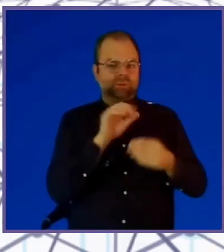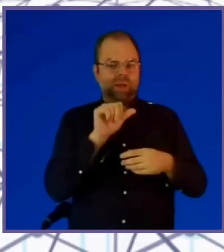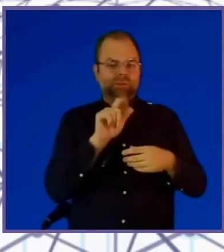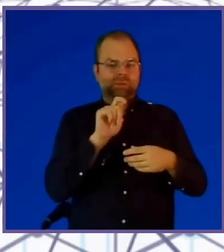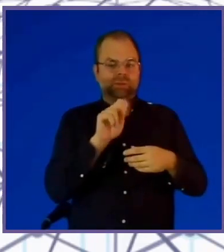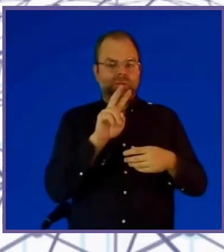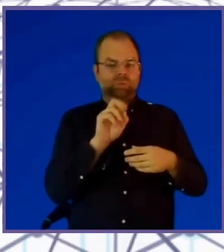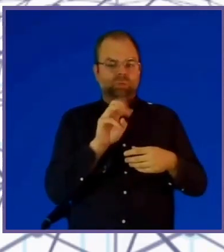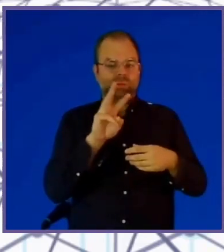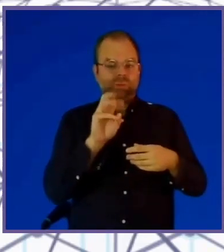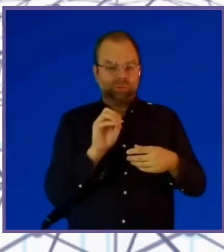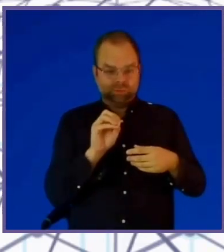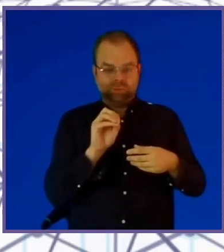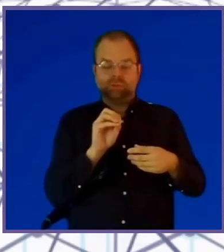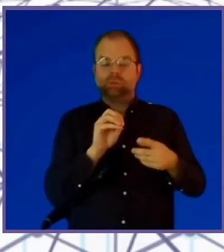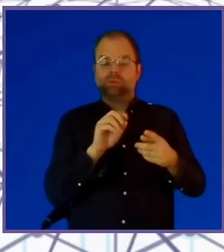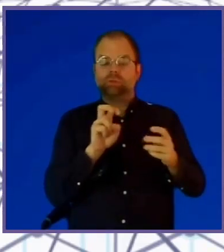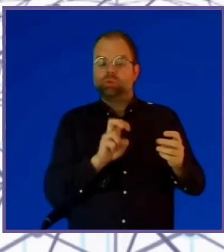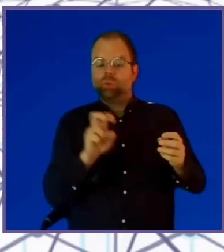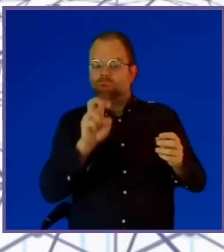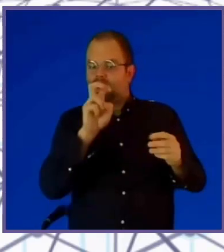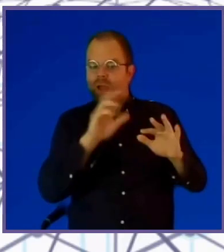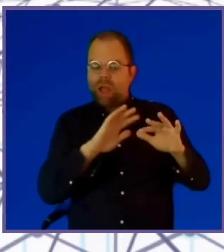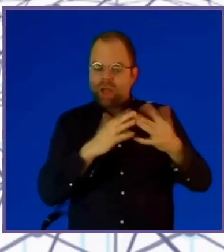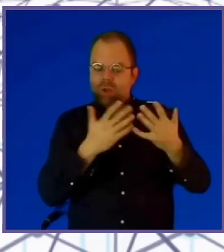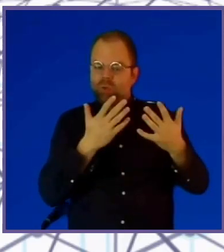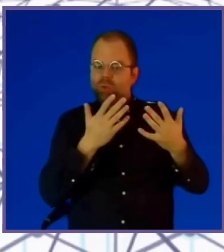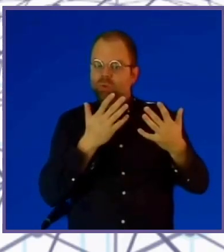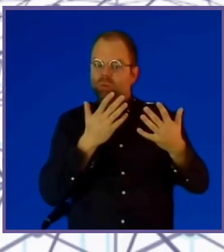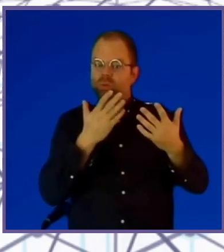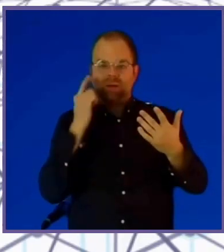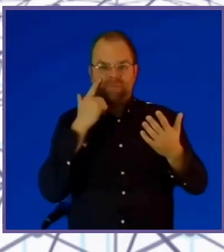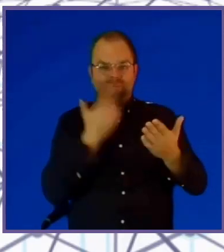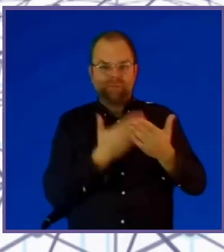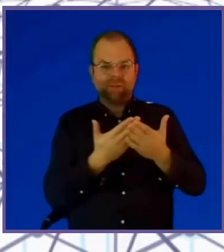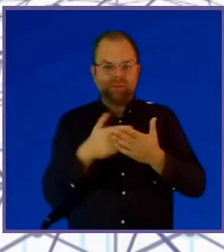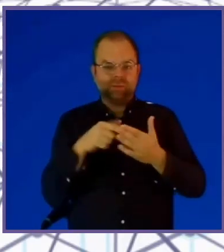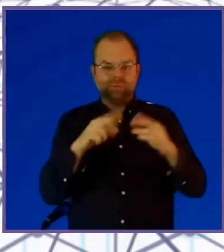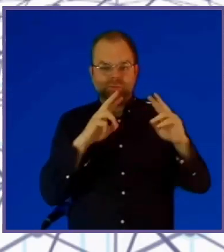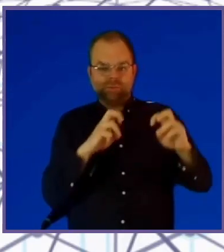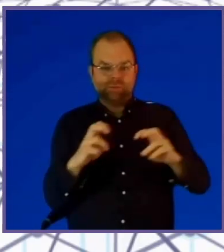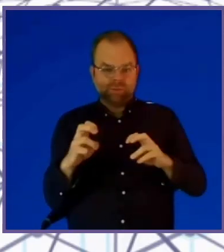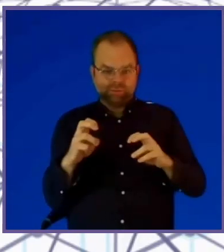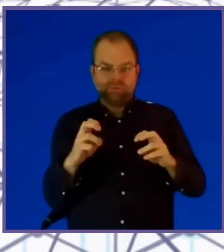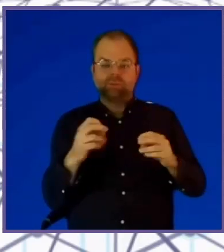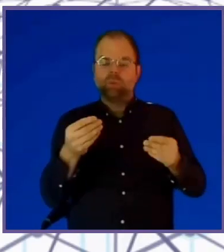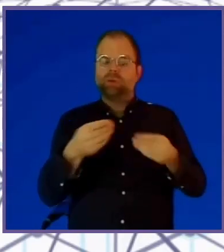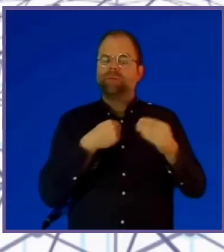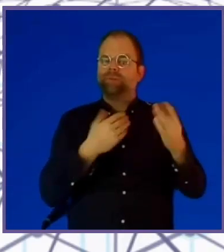on what is needed to make bigger impacts. So we have begun to investigate wheelchairs.